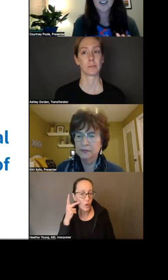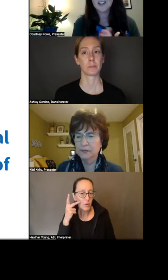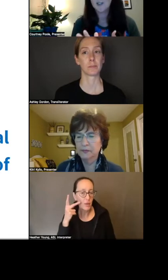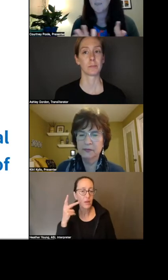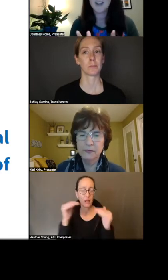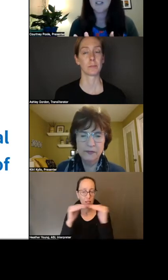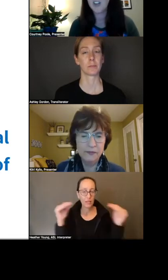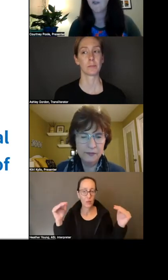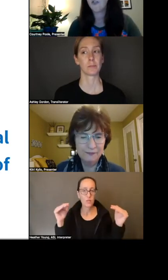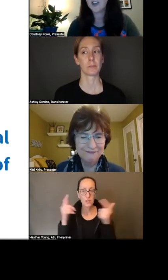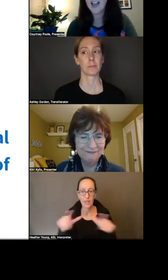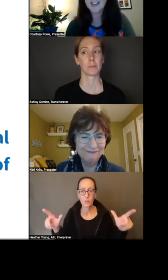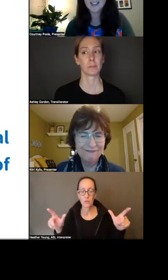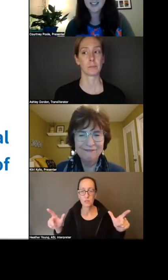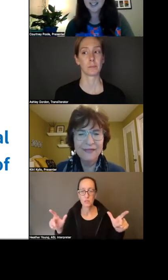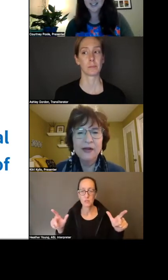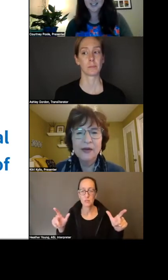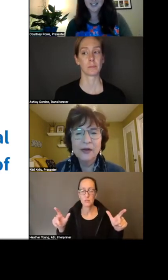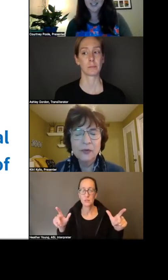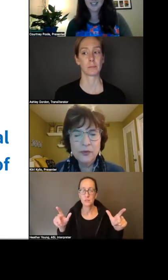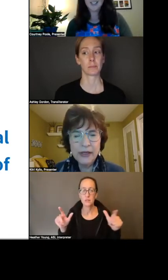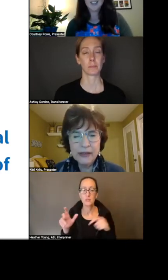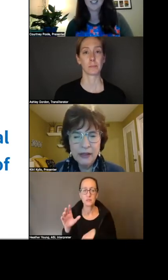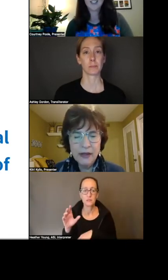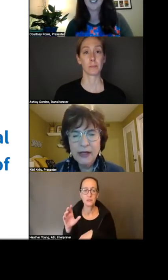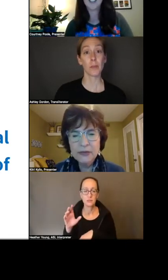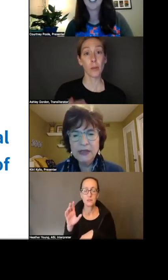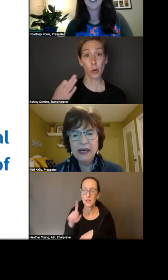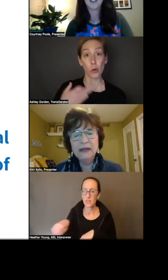Kitri, please feel free to add to this. Right, I just want to add